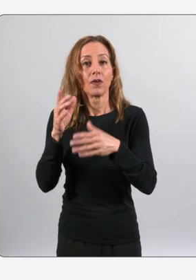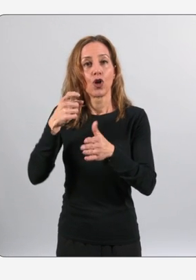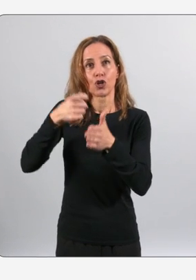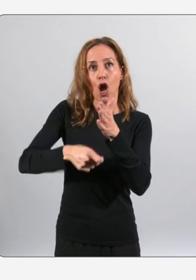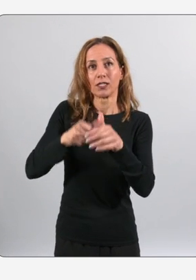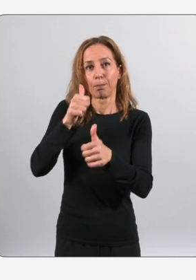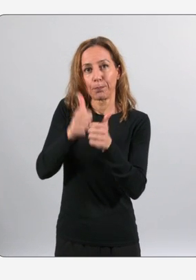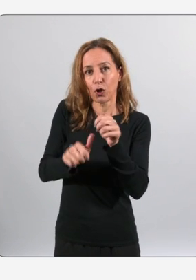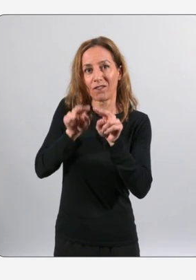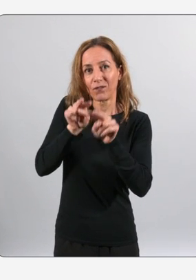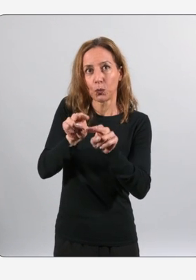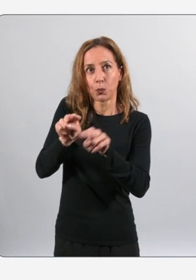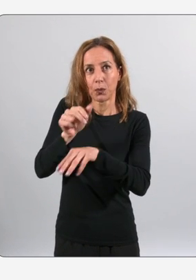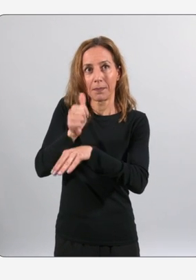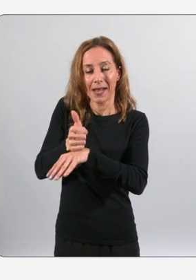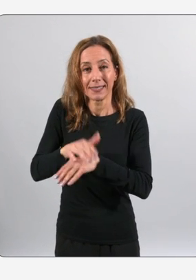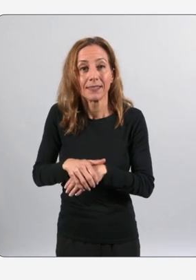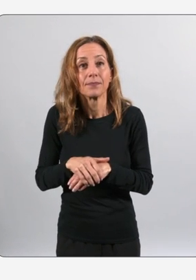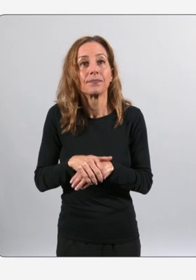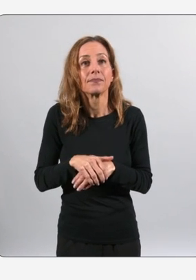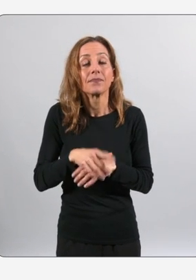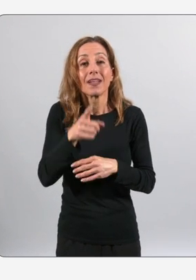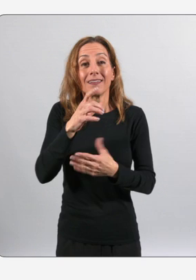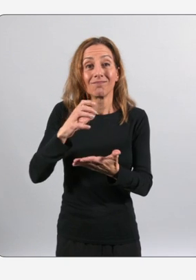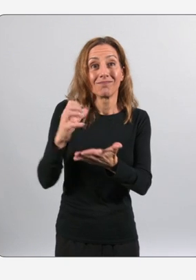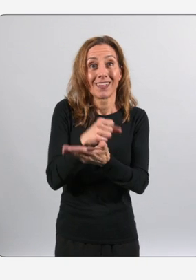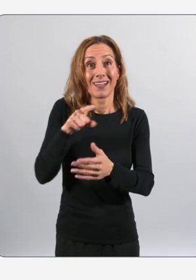leveraging this campaign can help you rise to the top of people's minds,